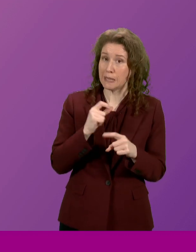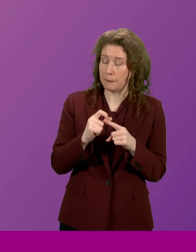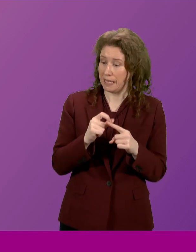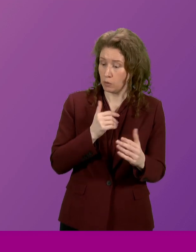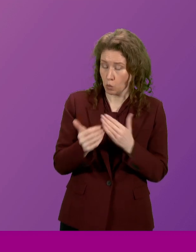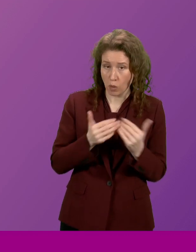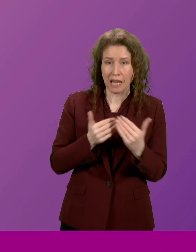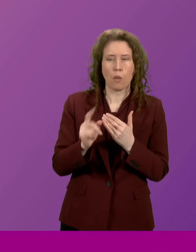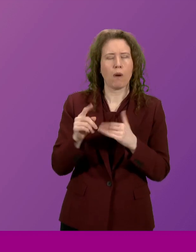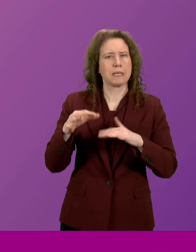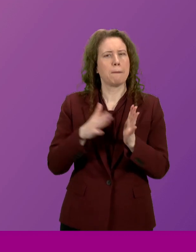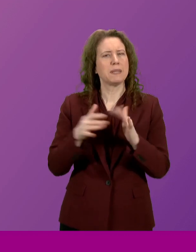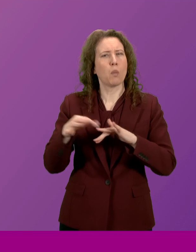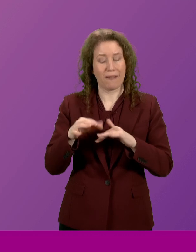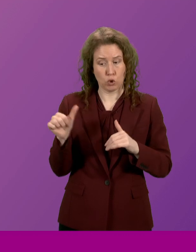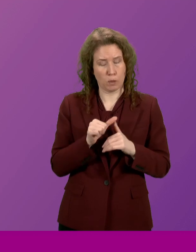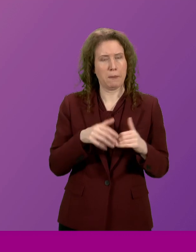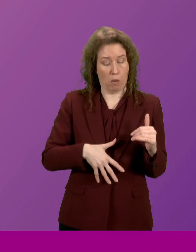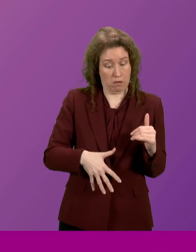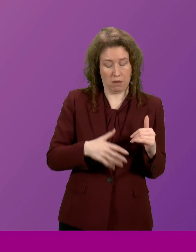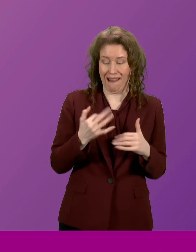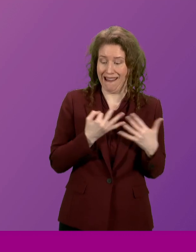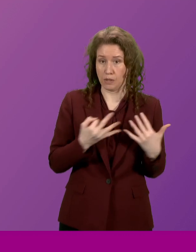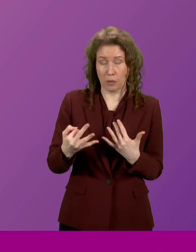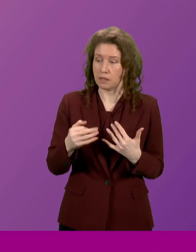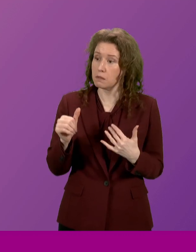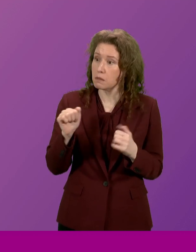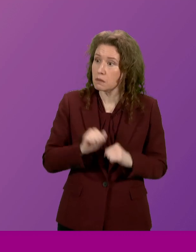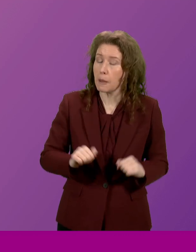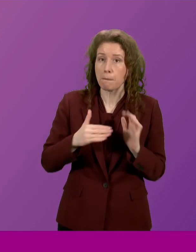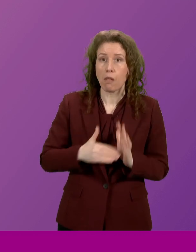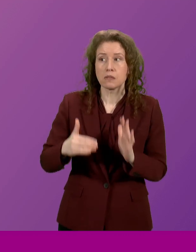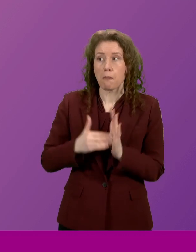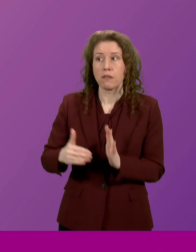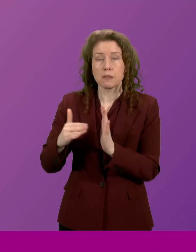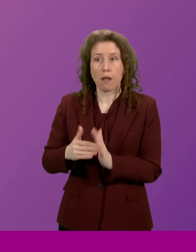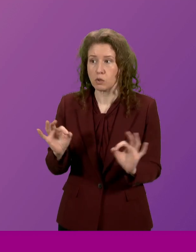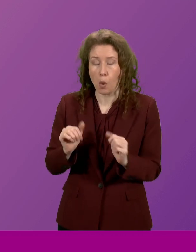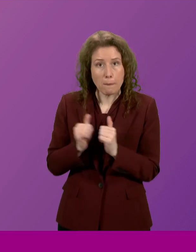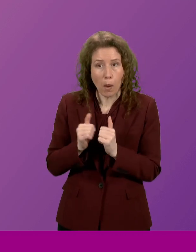midwife appointment within eight weeks was instead left waiting months for an appointment. She said: